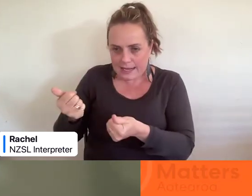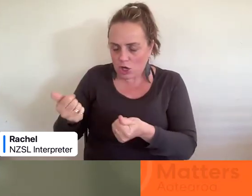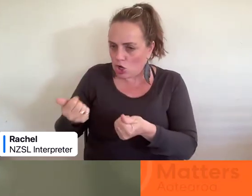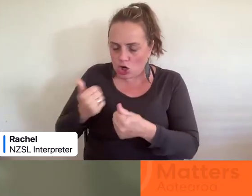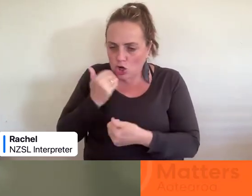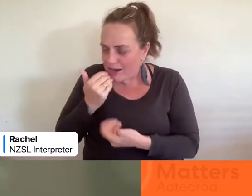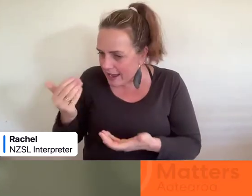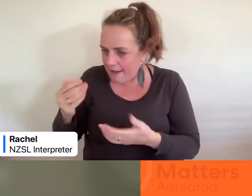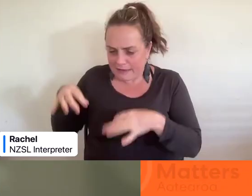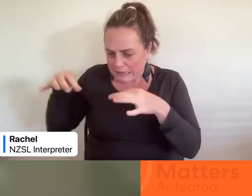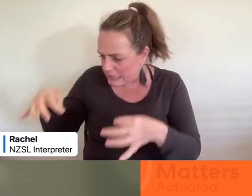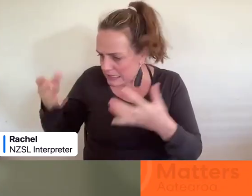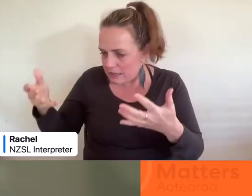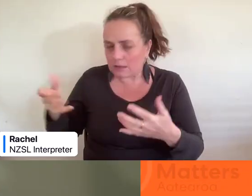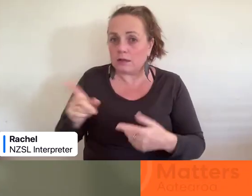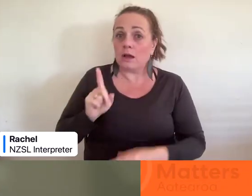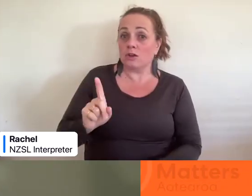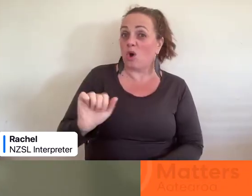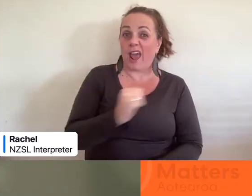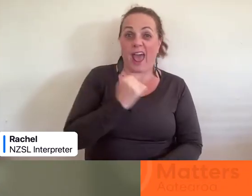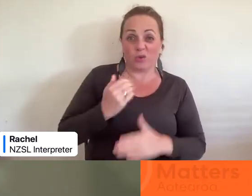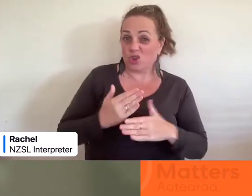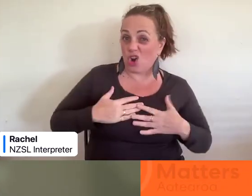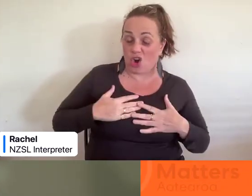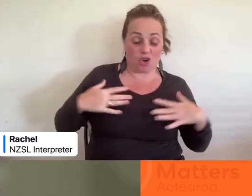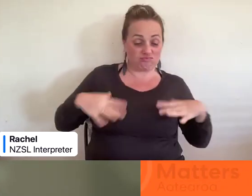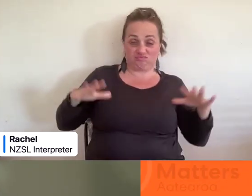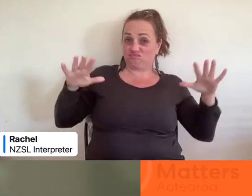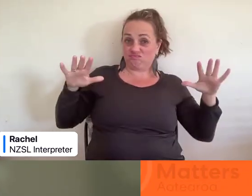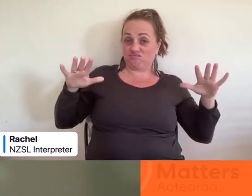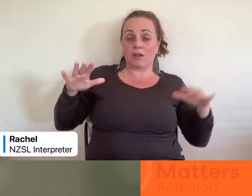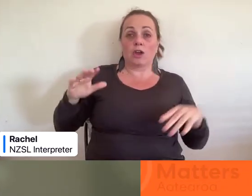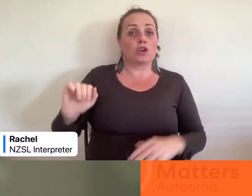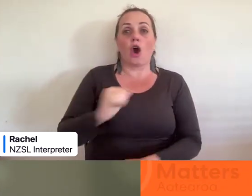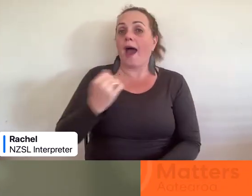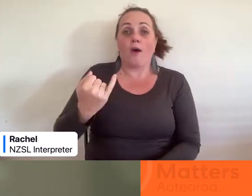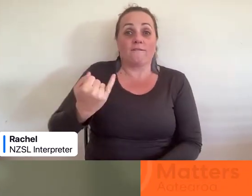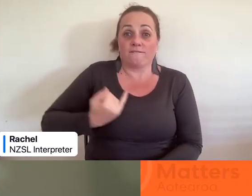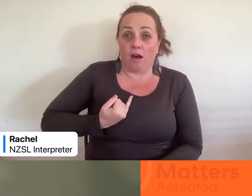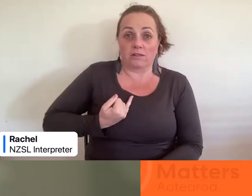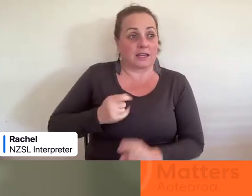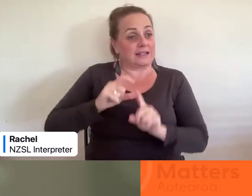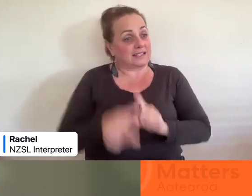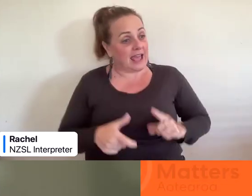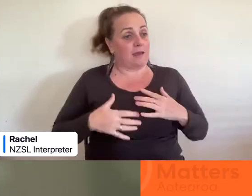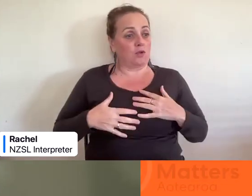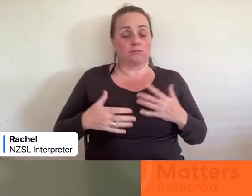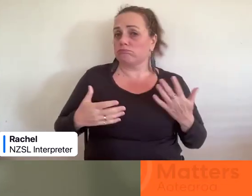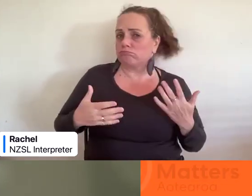not our job, it's not our family's job, it is not our fault that we are disabled, okay?